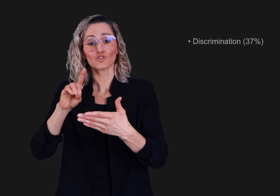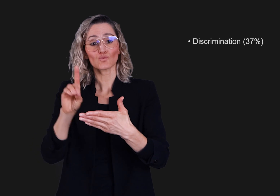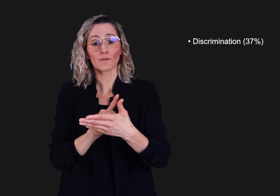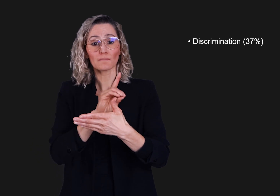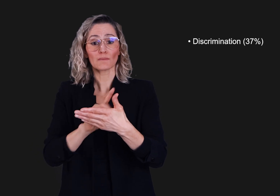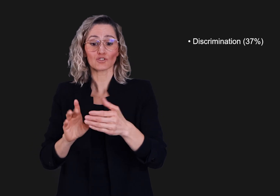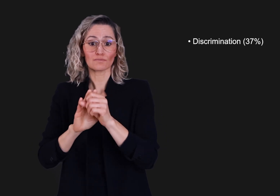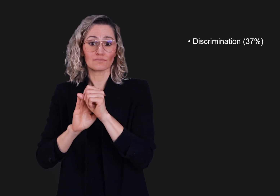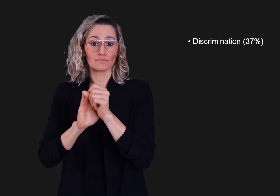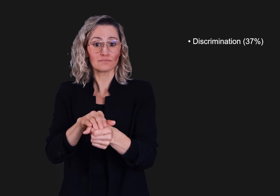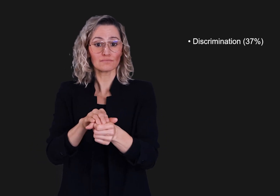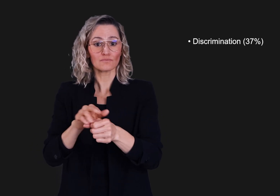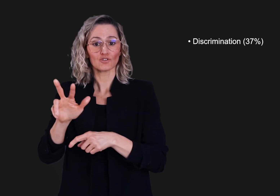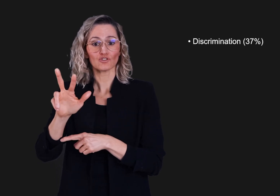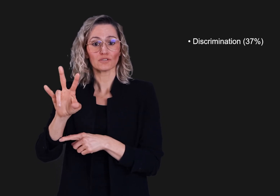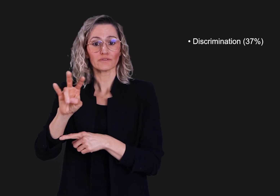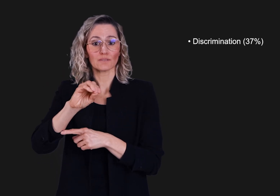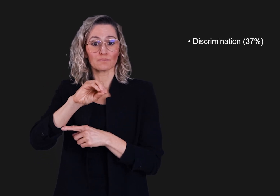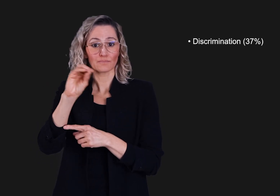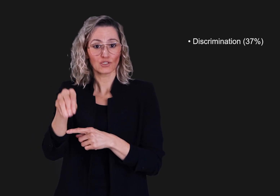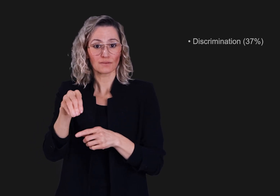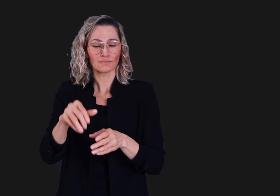• Discrimination (37%)